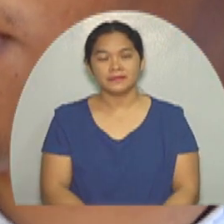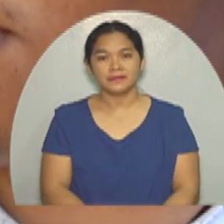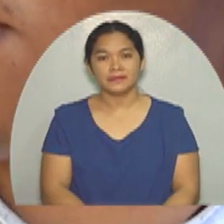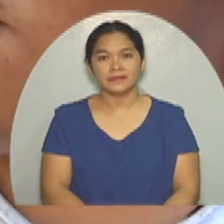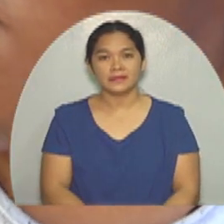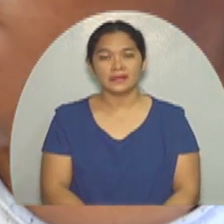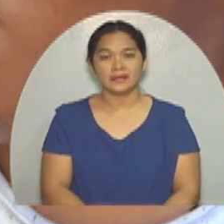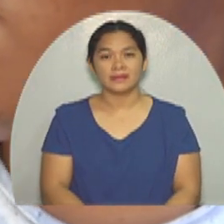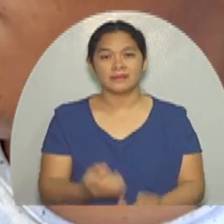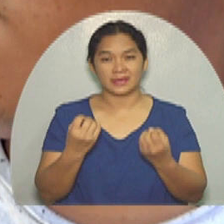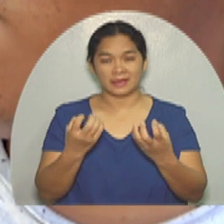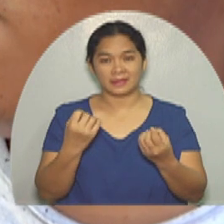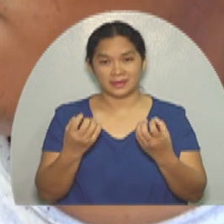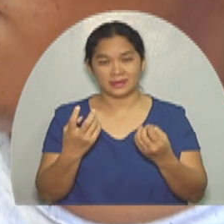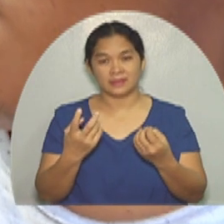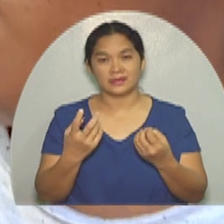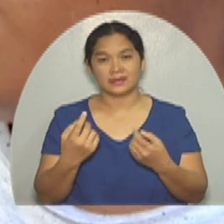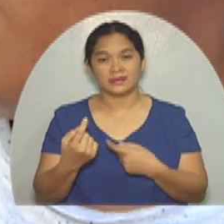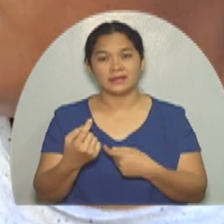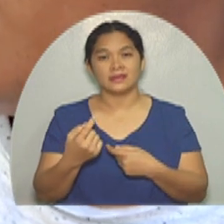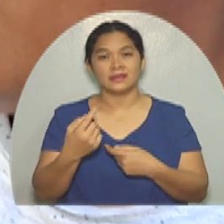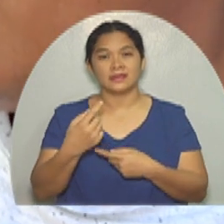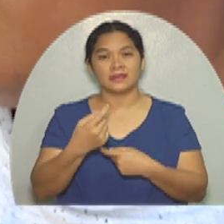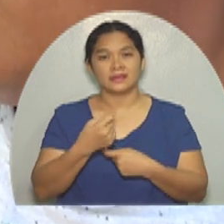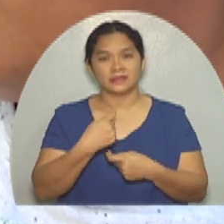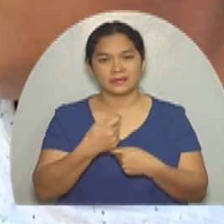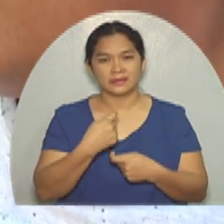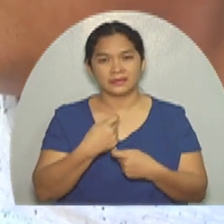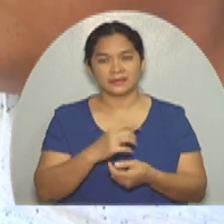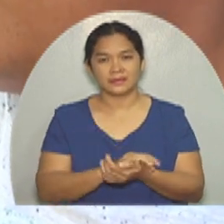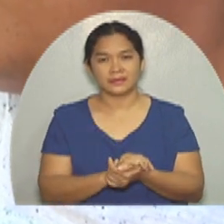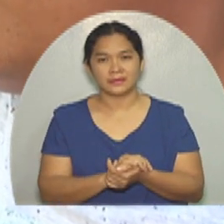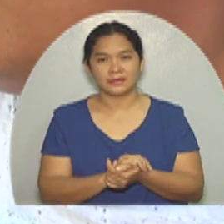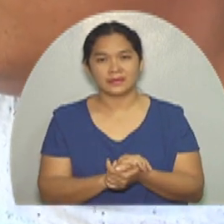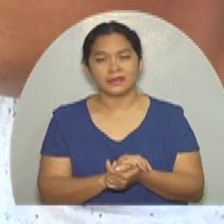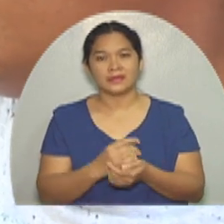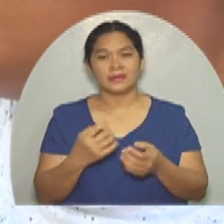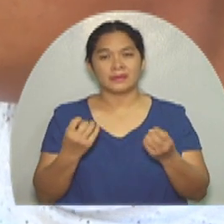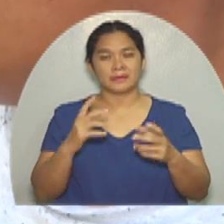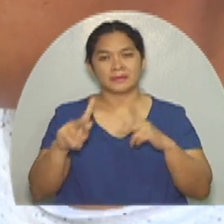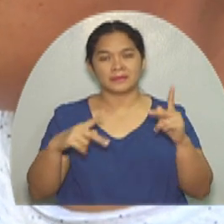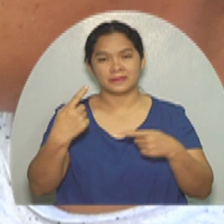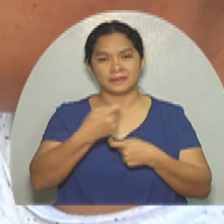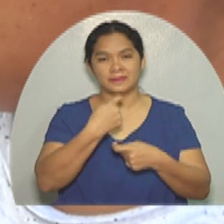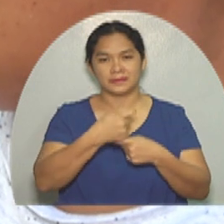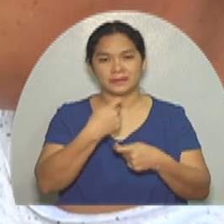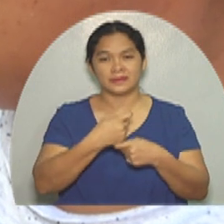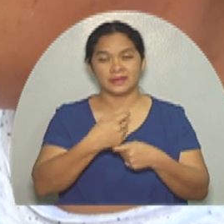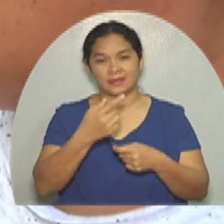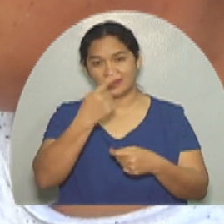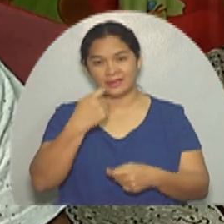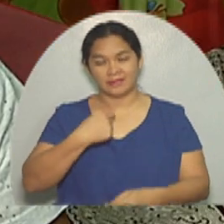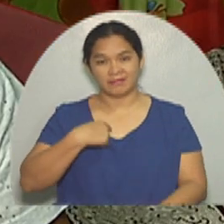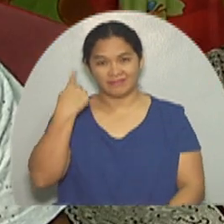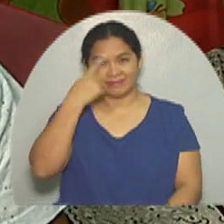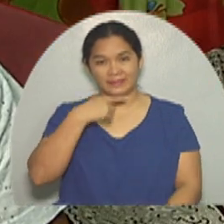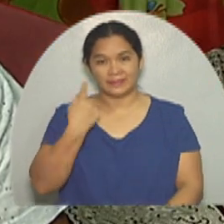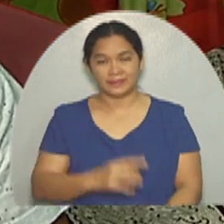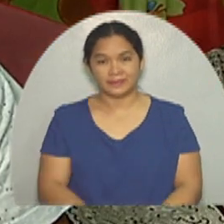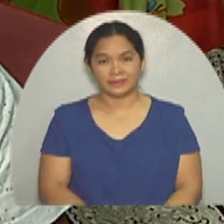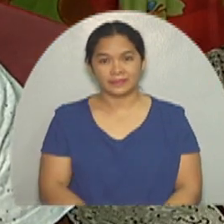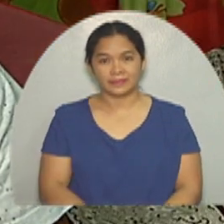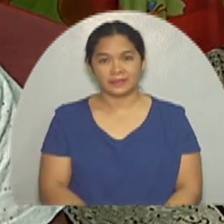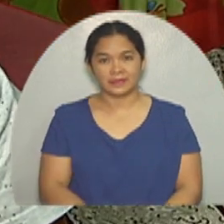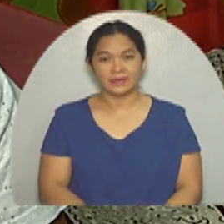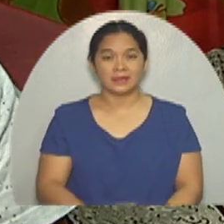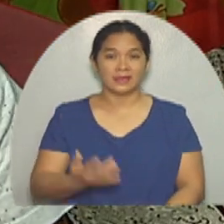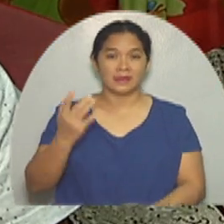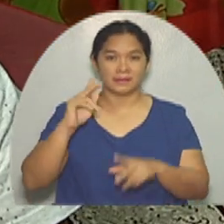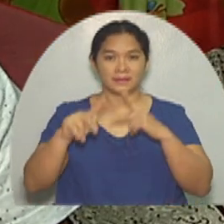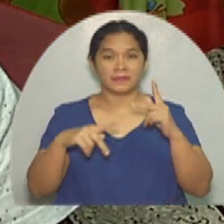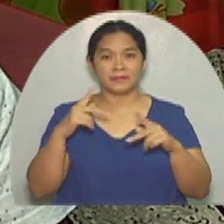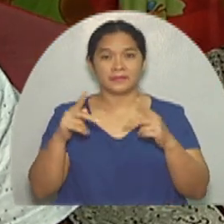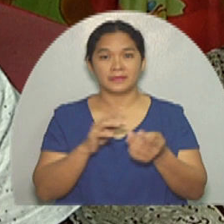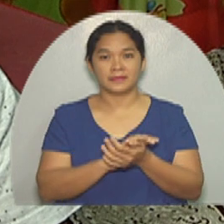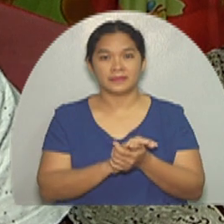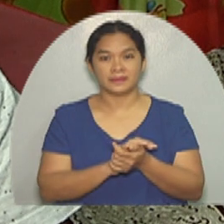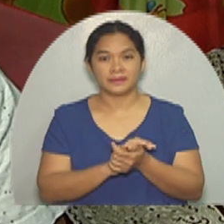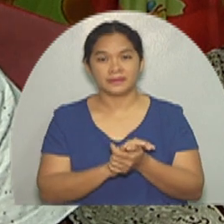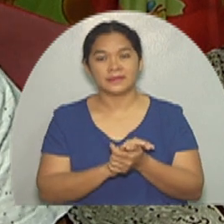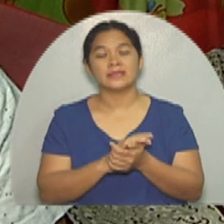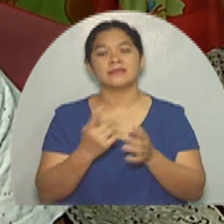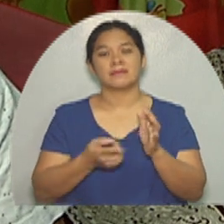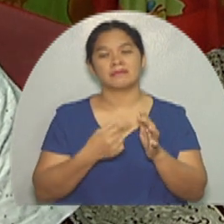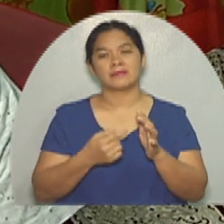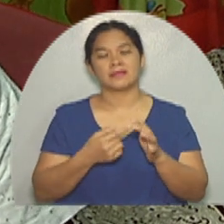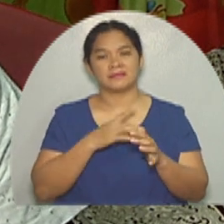It’s hard for me because I’m being made fun of by a lot of people because of how I look.